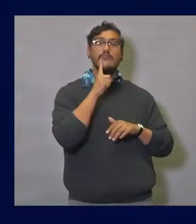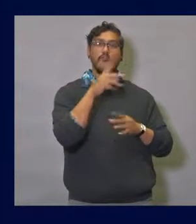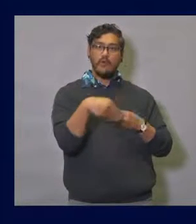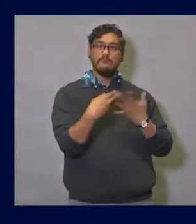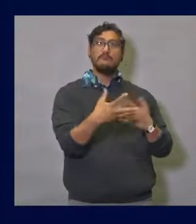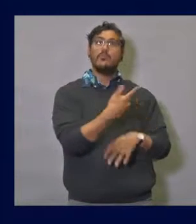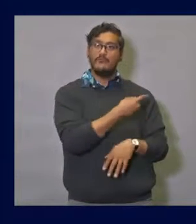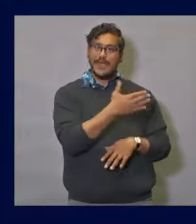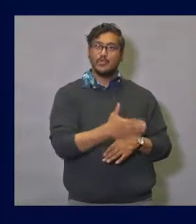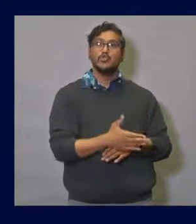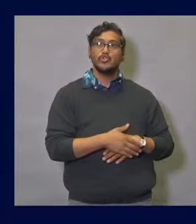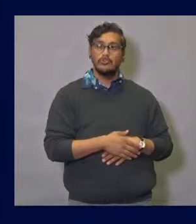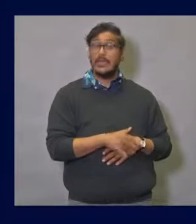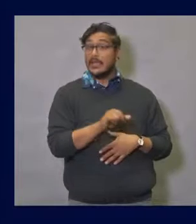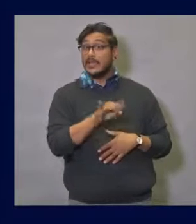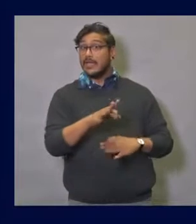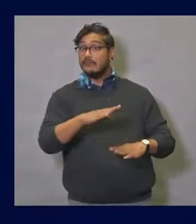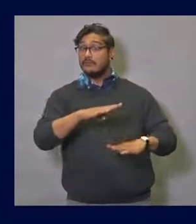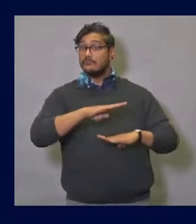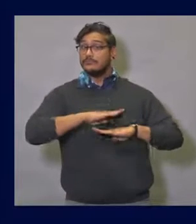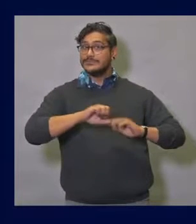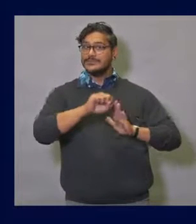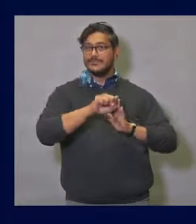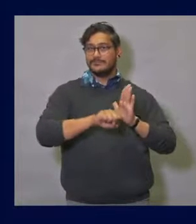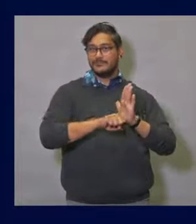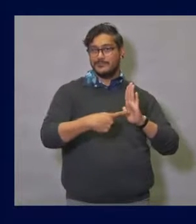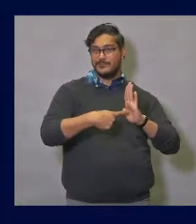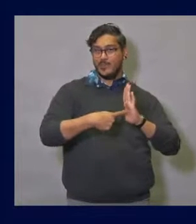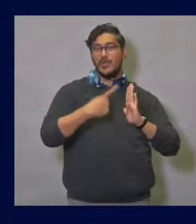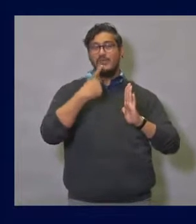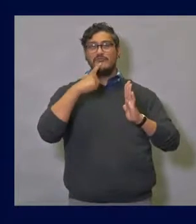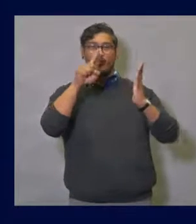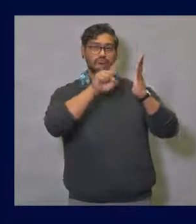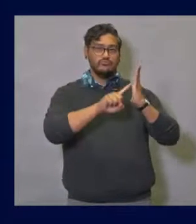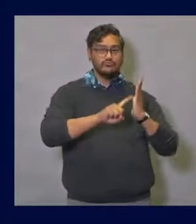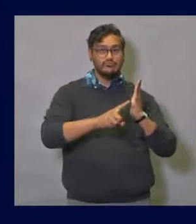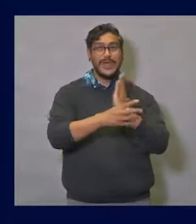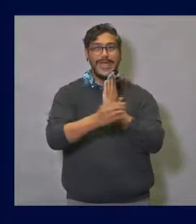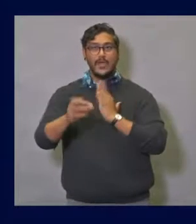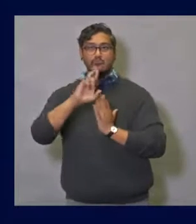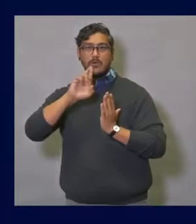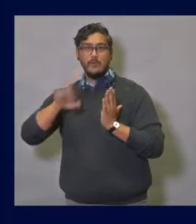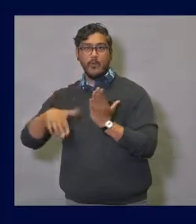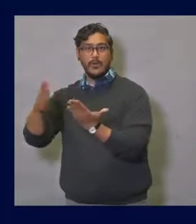TRANSITION PHASE TO THE STATEWIDE NETWORK AS LONG AS THEY ARE ABLE TO MEET THE STATE